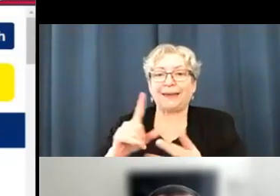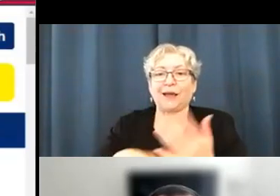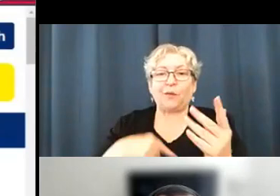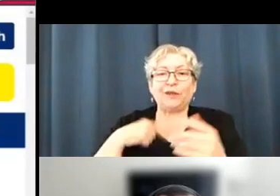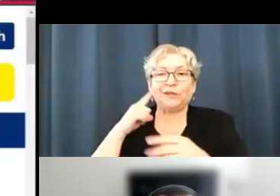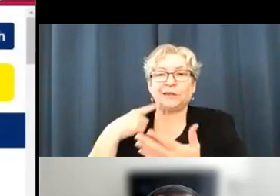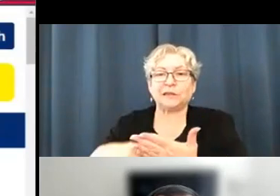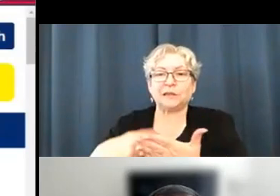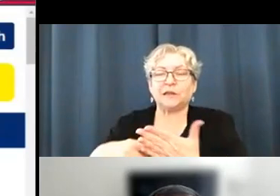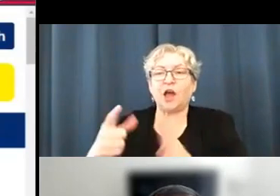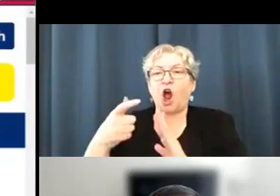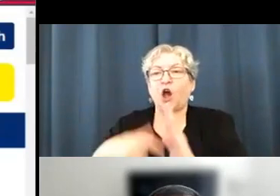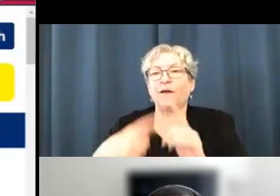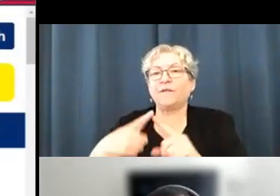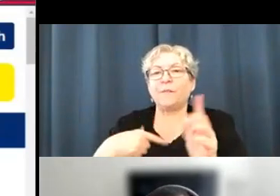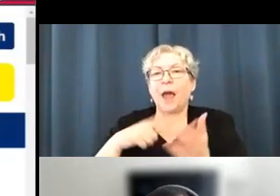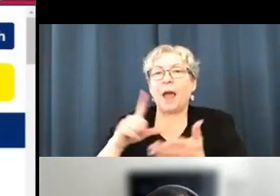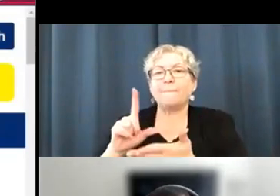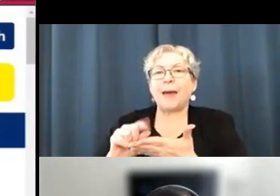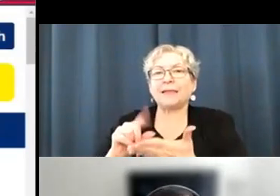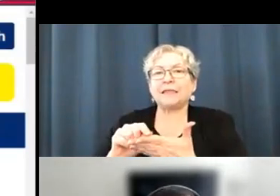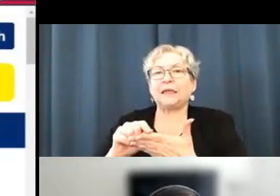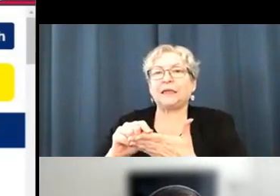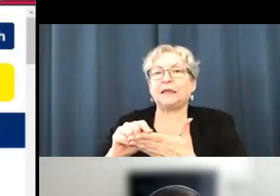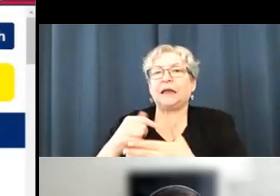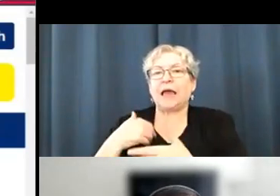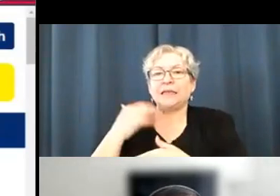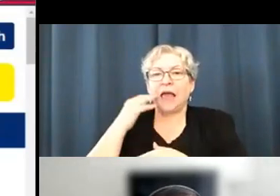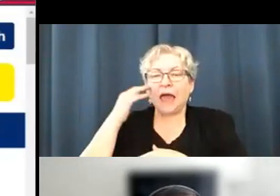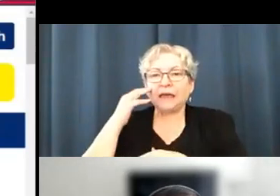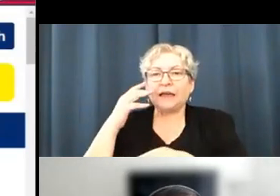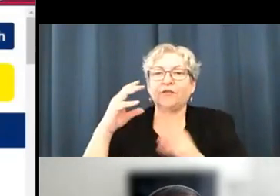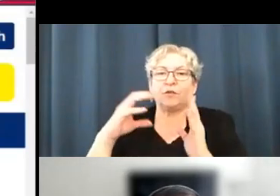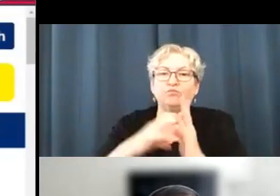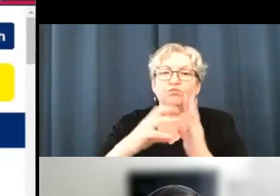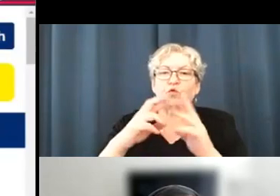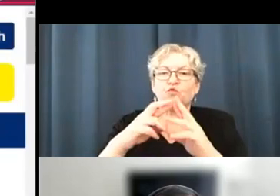It's an article from our magazine, AccessWorld that has headings and regions and all of the different elements that we would like